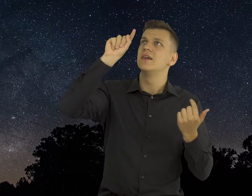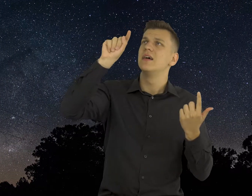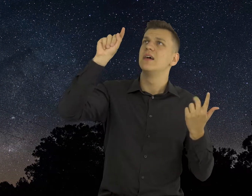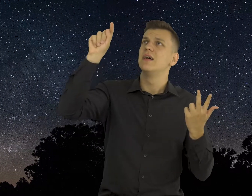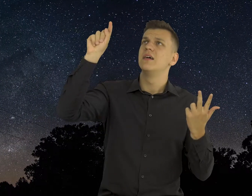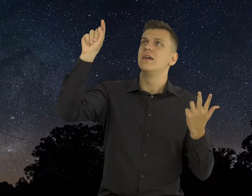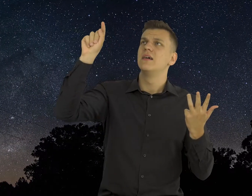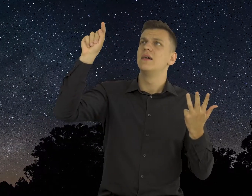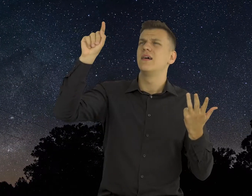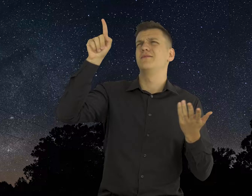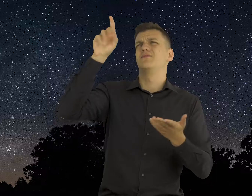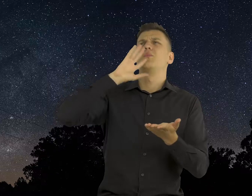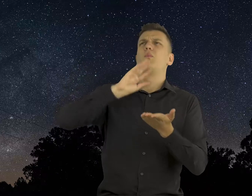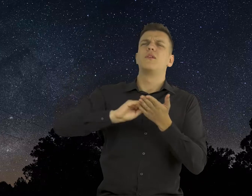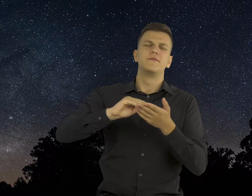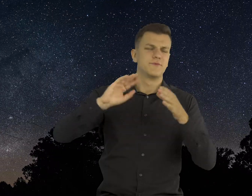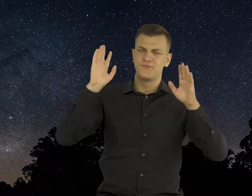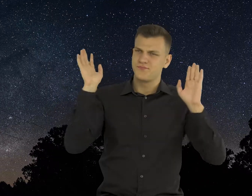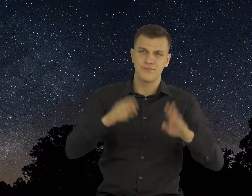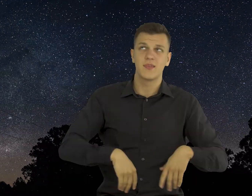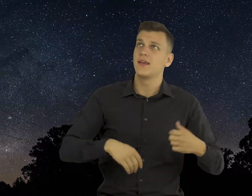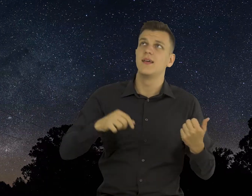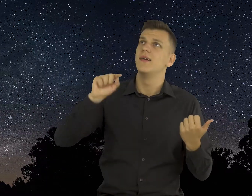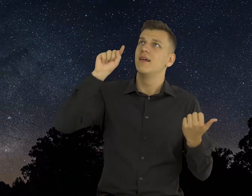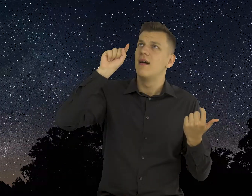because you don't know which ones you've already counted and which you haven't.